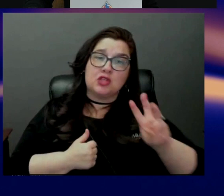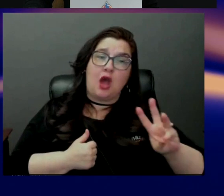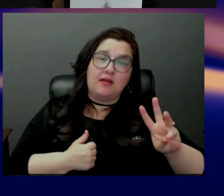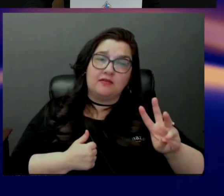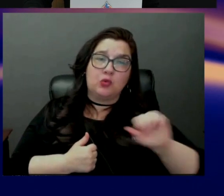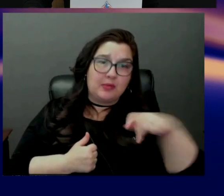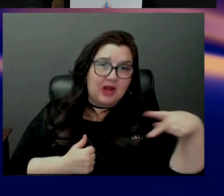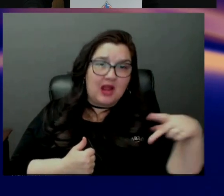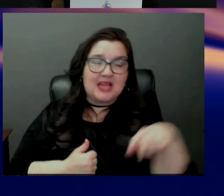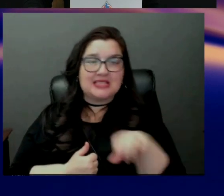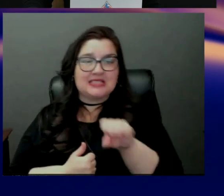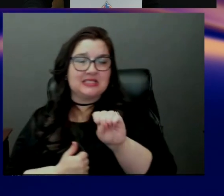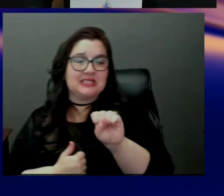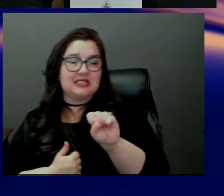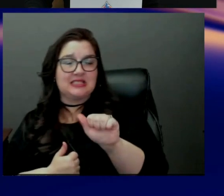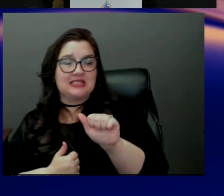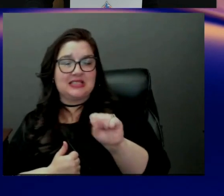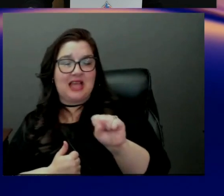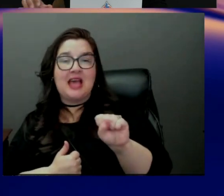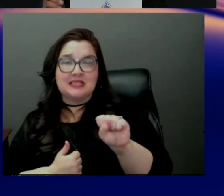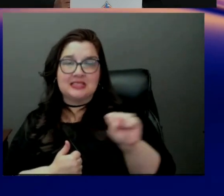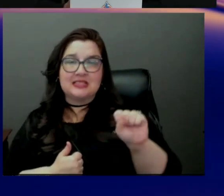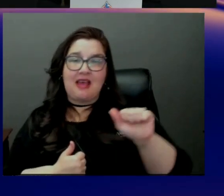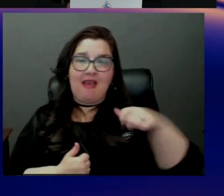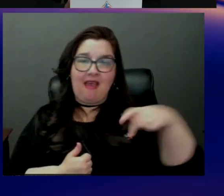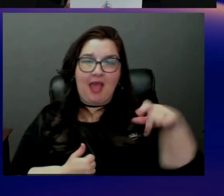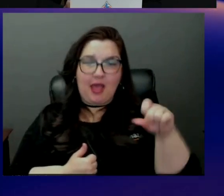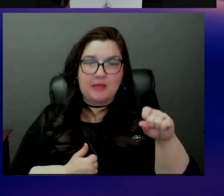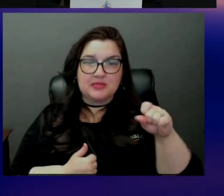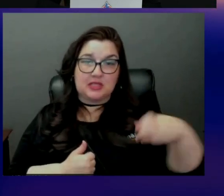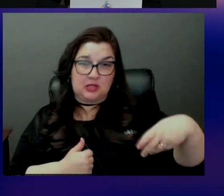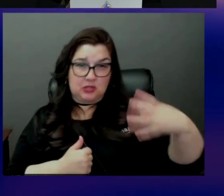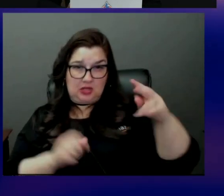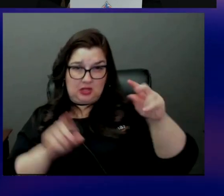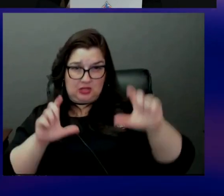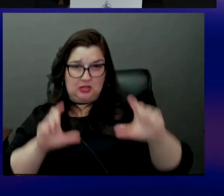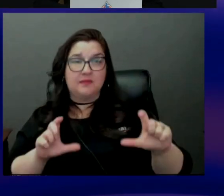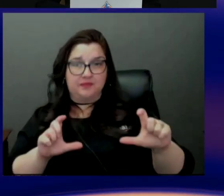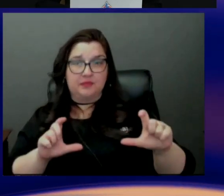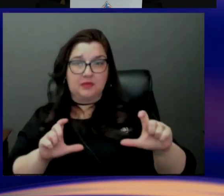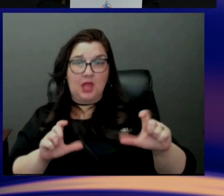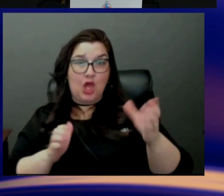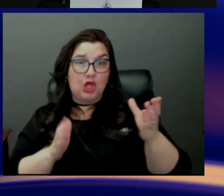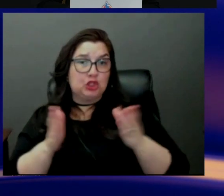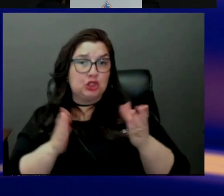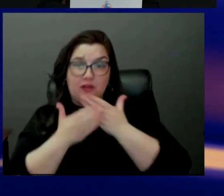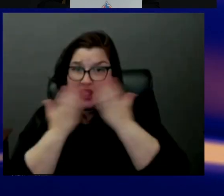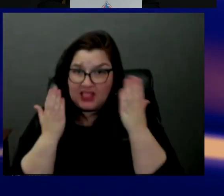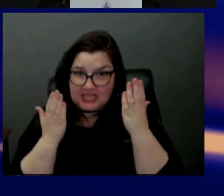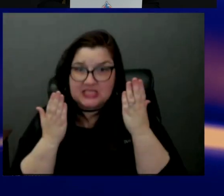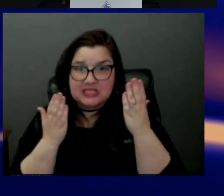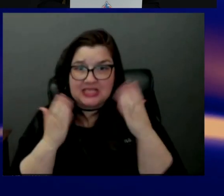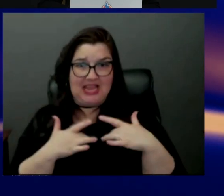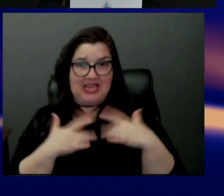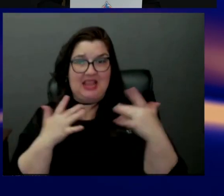Let's go ahead and take a look down here because it's serverless and it's event driven, we have the ability for this to make it very easy